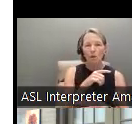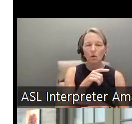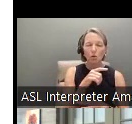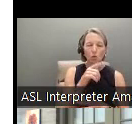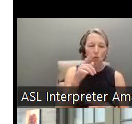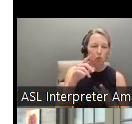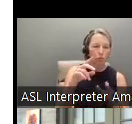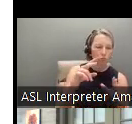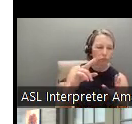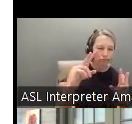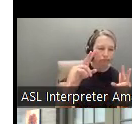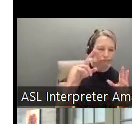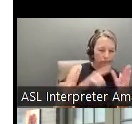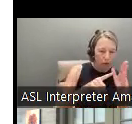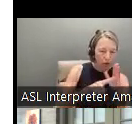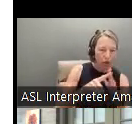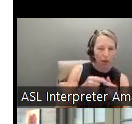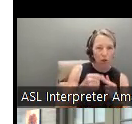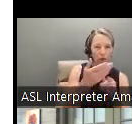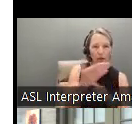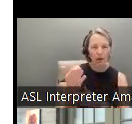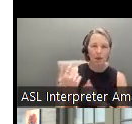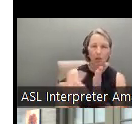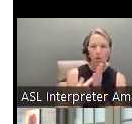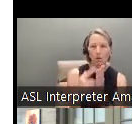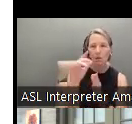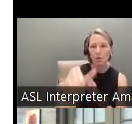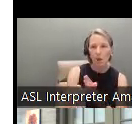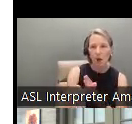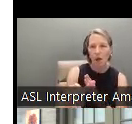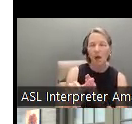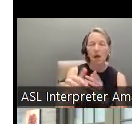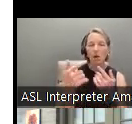certain things and we'll discuss what we look at when we perform a review next slide please